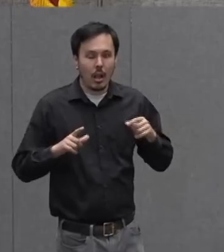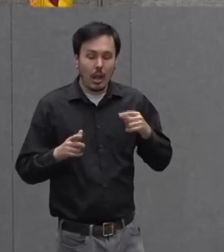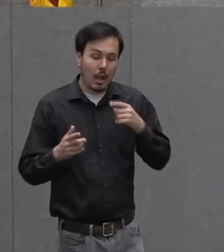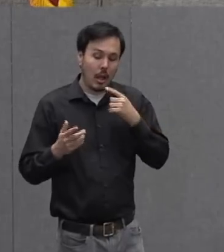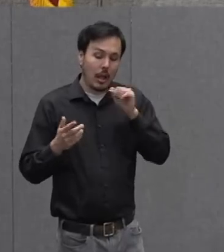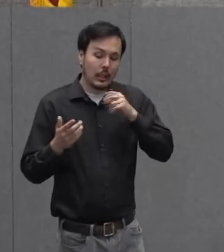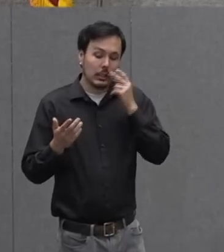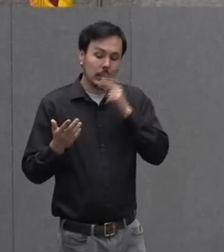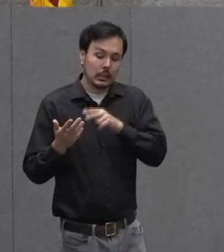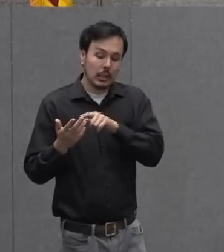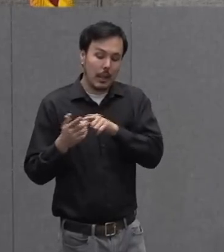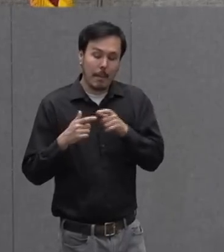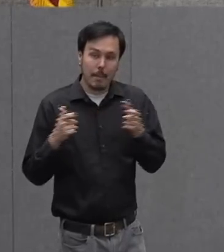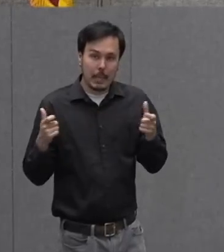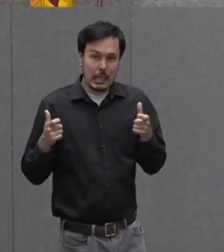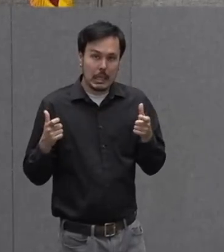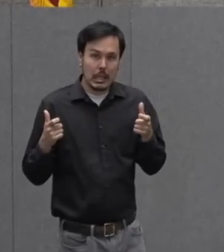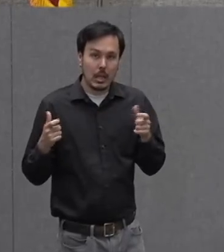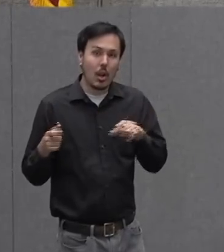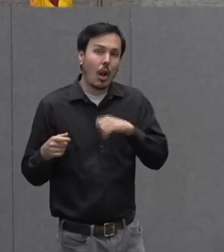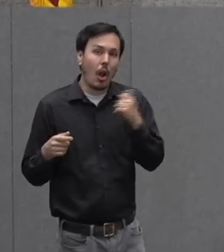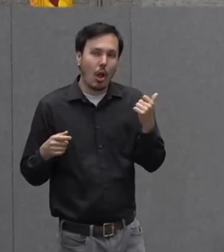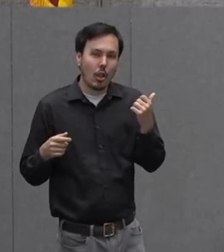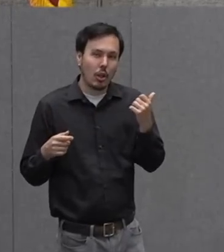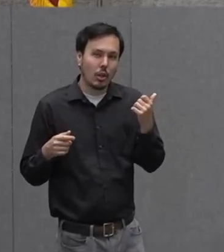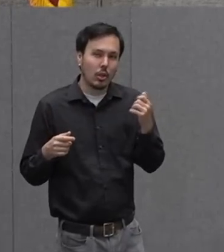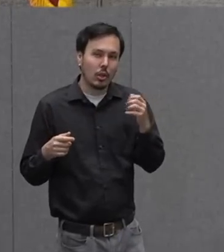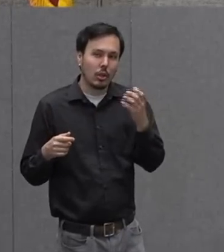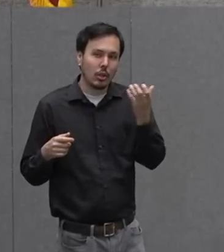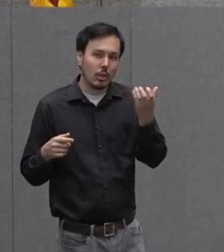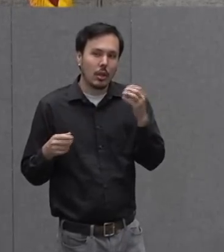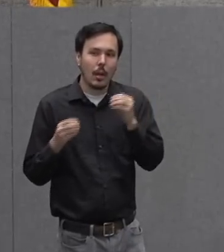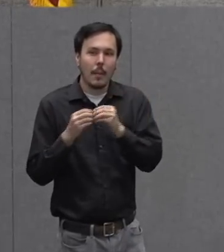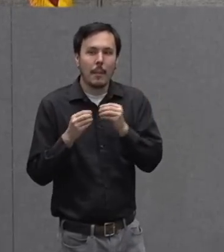And on the other side when I look in it, I look more like myself.